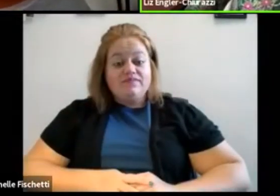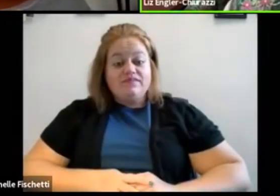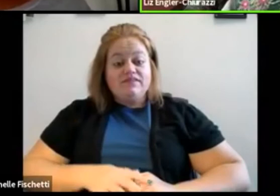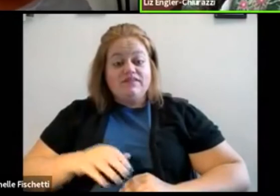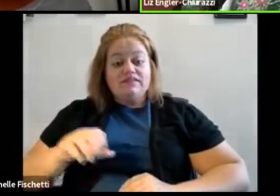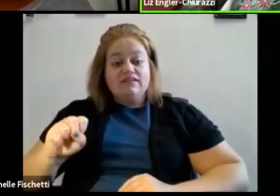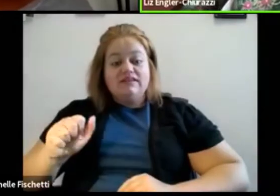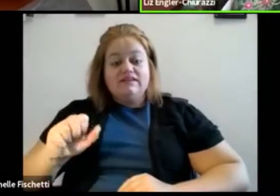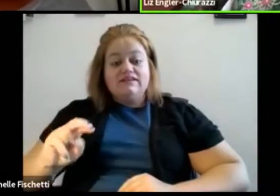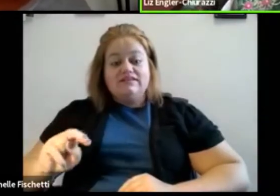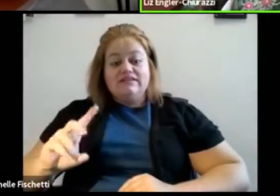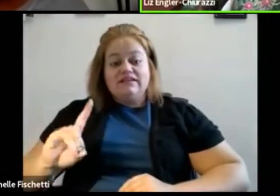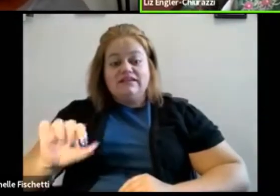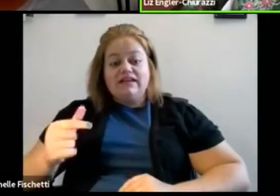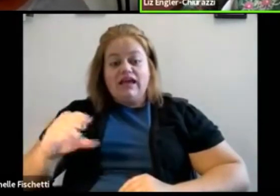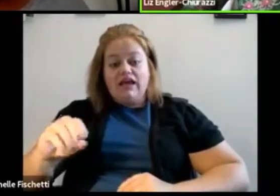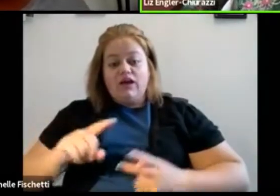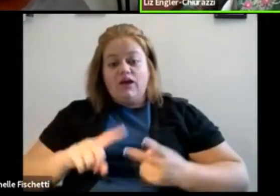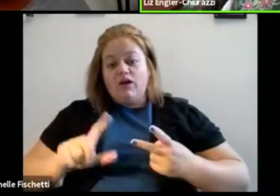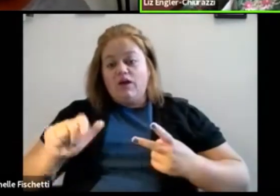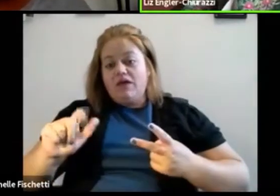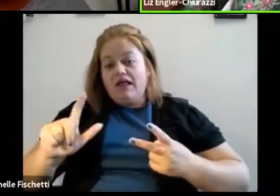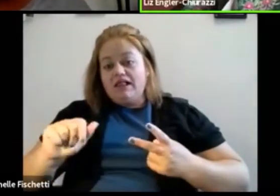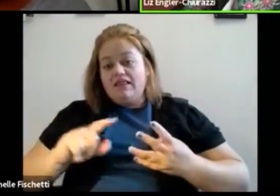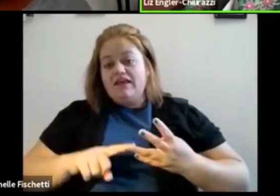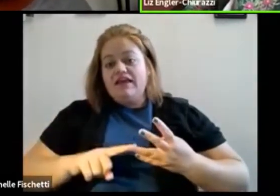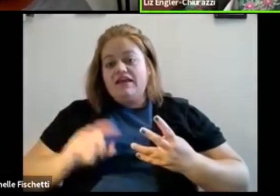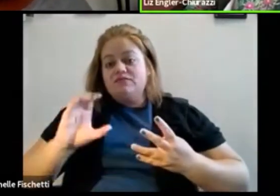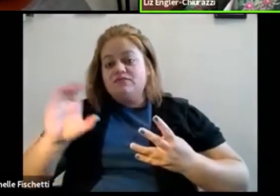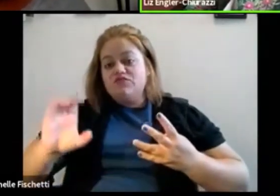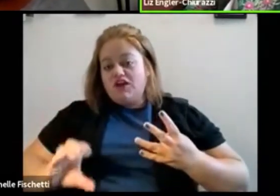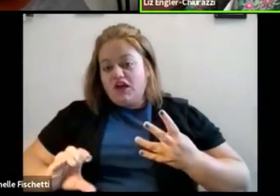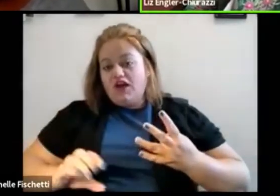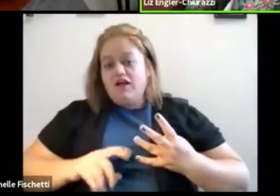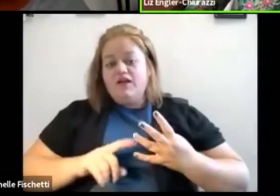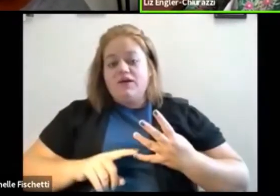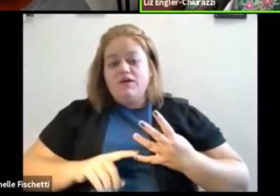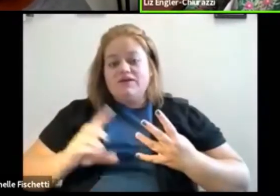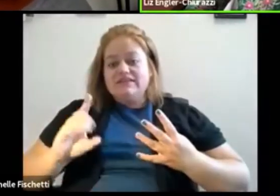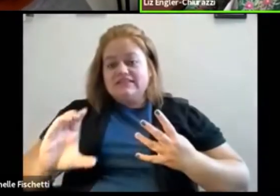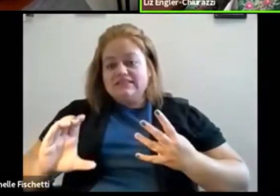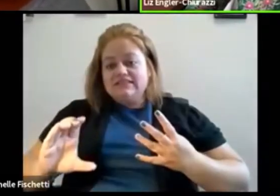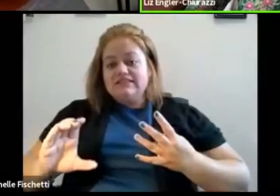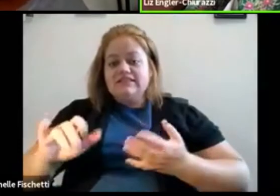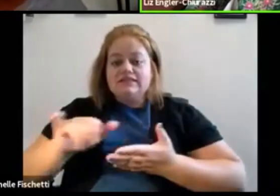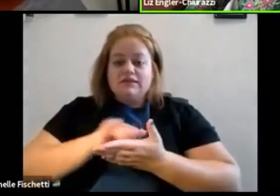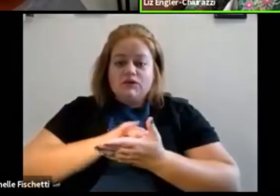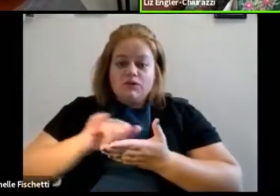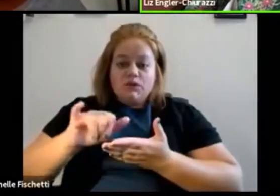always lovely, Los Angeles, Chicago was great, DC, New York just to mention a few